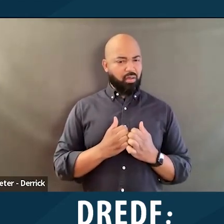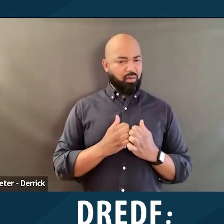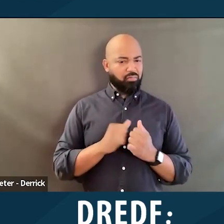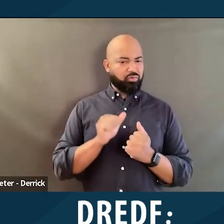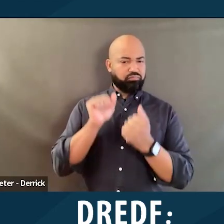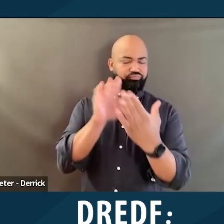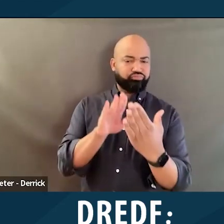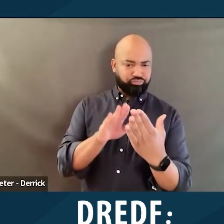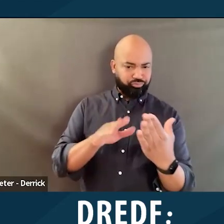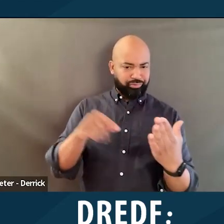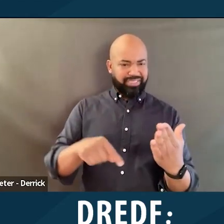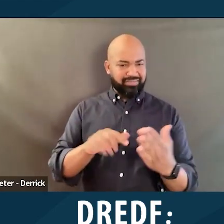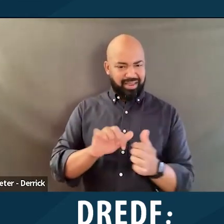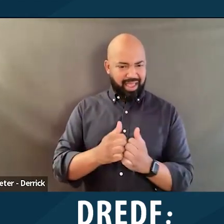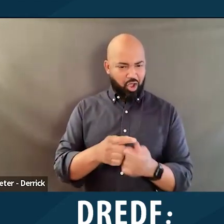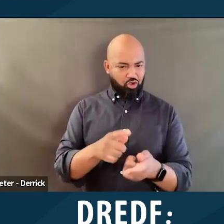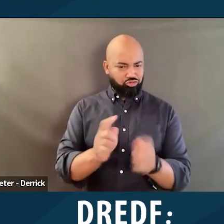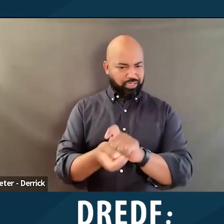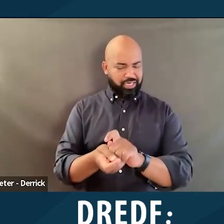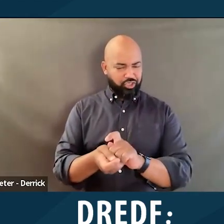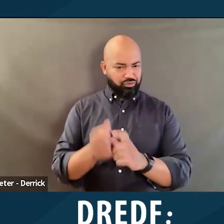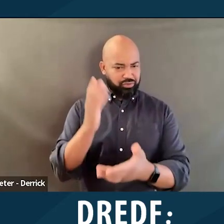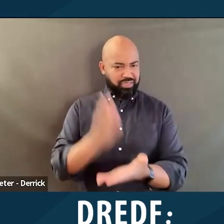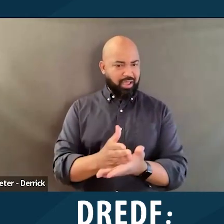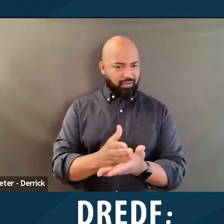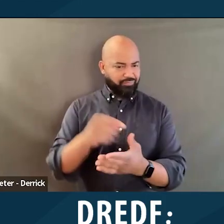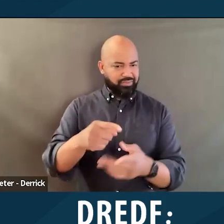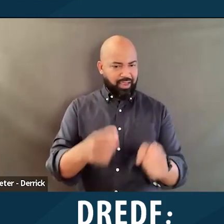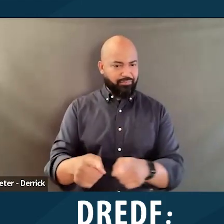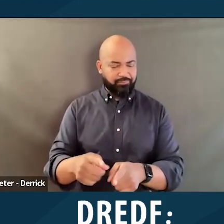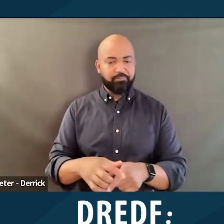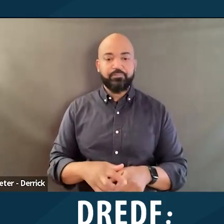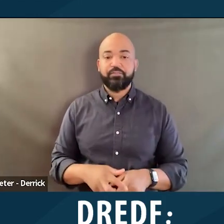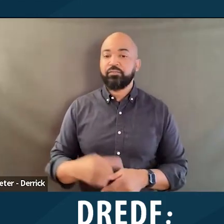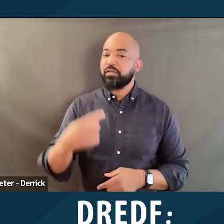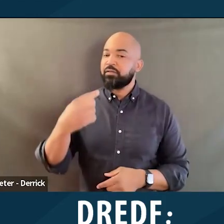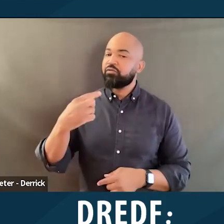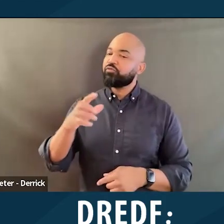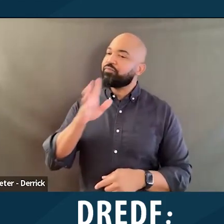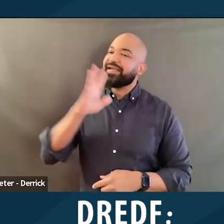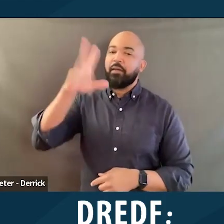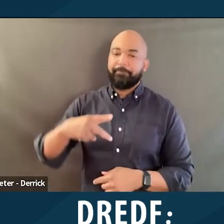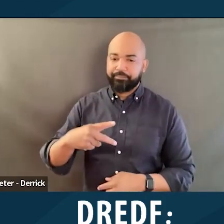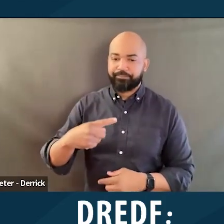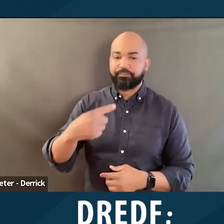speak up! Tell your State Attorney General to stop attacking Section 504 and Olmstead.